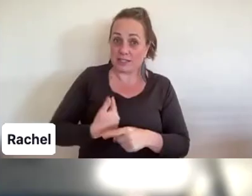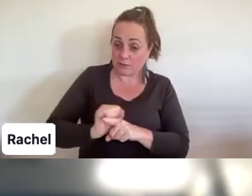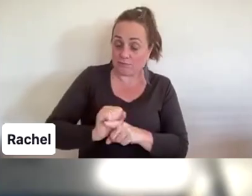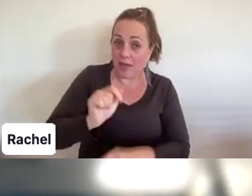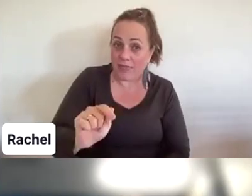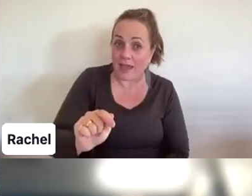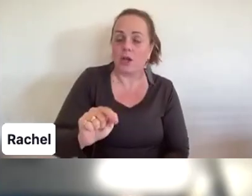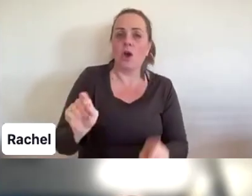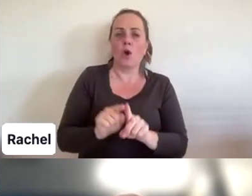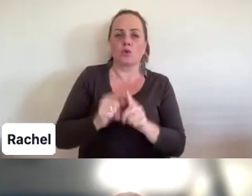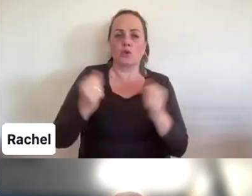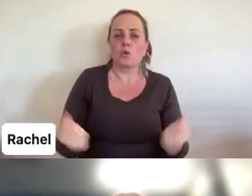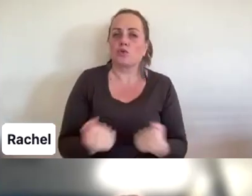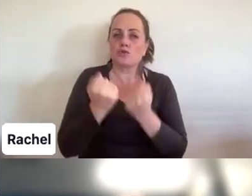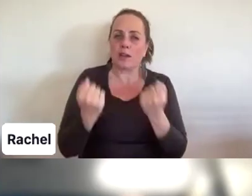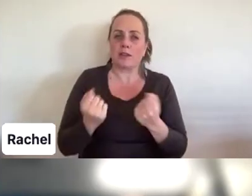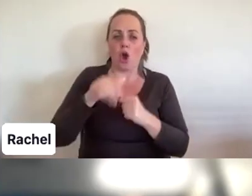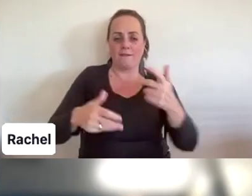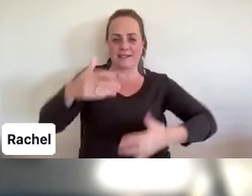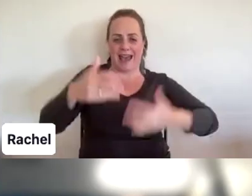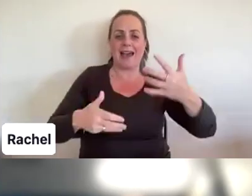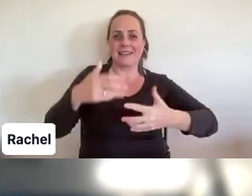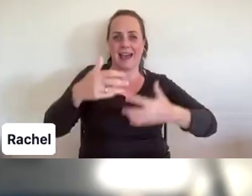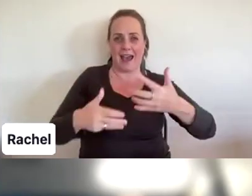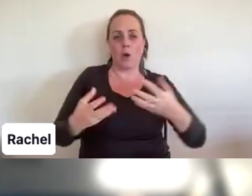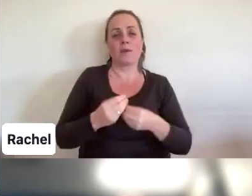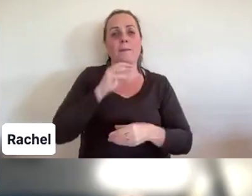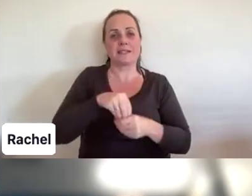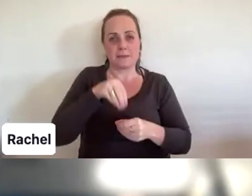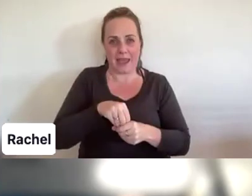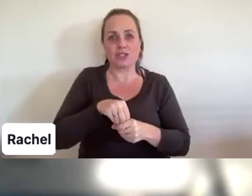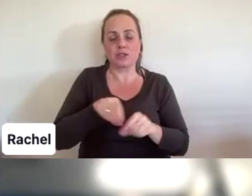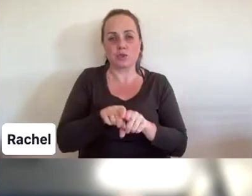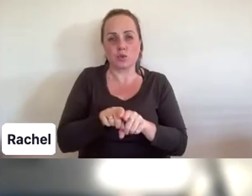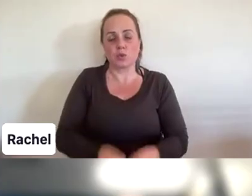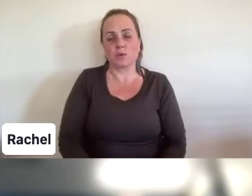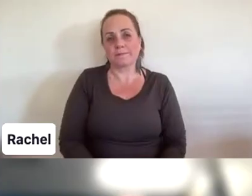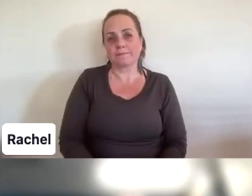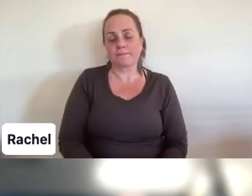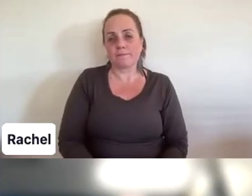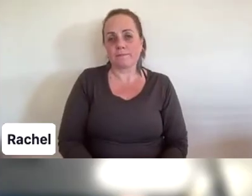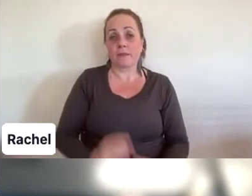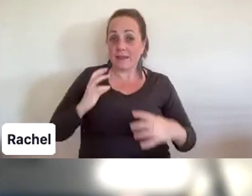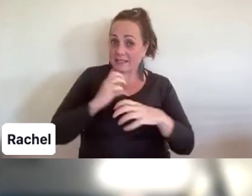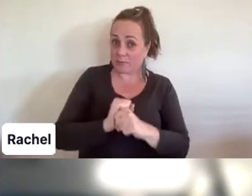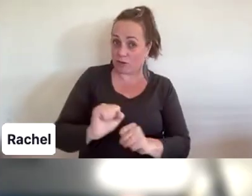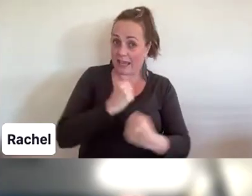gaps in data, about participation and experience. So in summary, our role at Whaikaha is to support